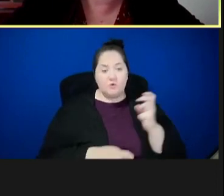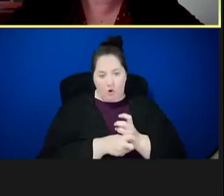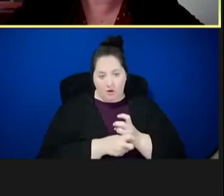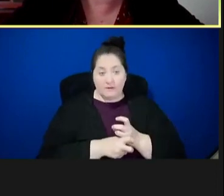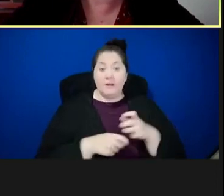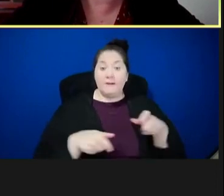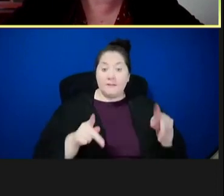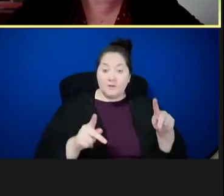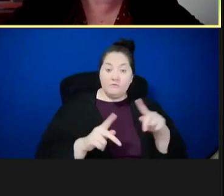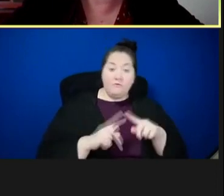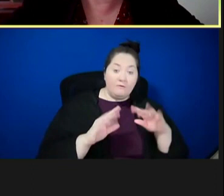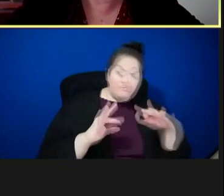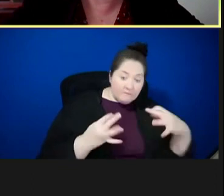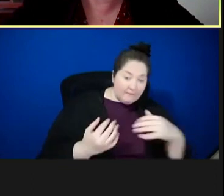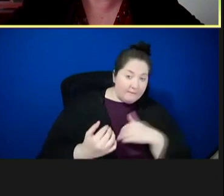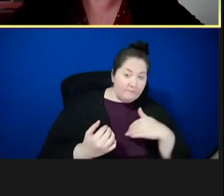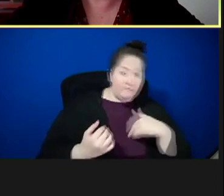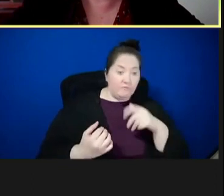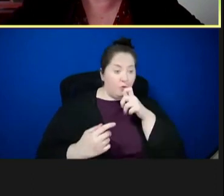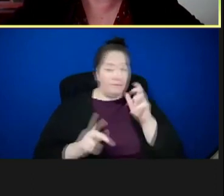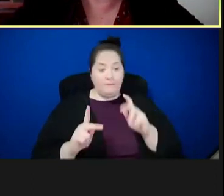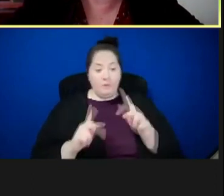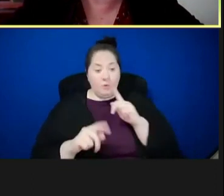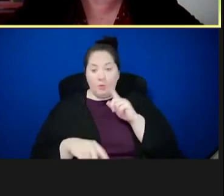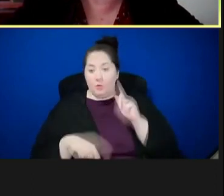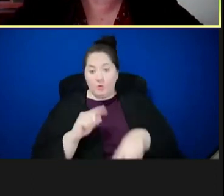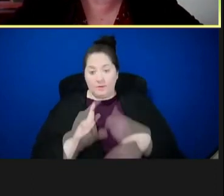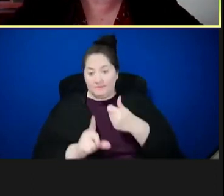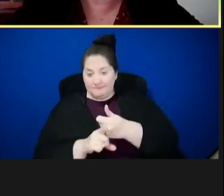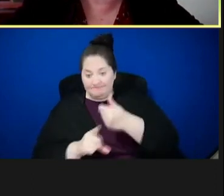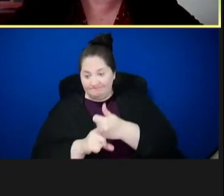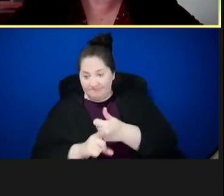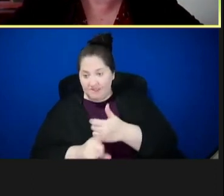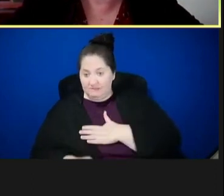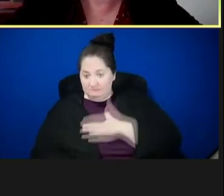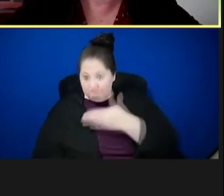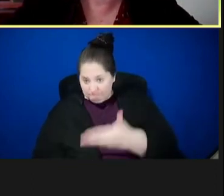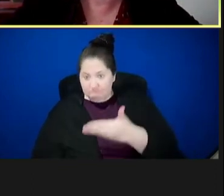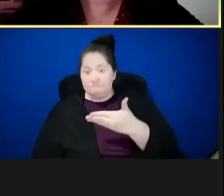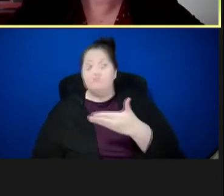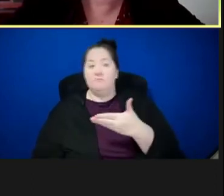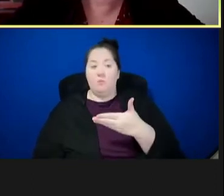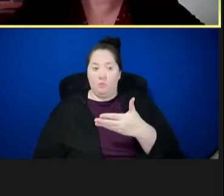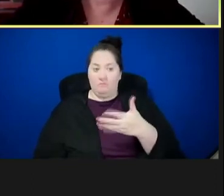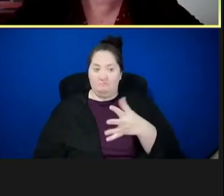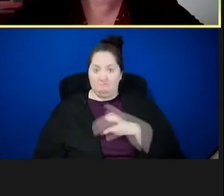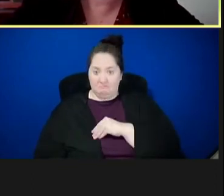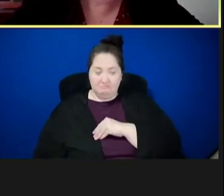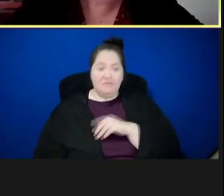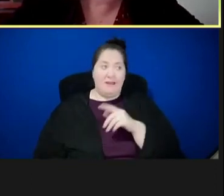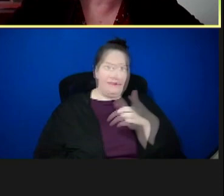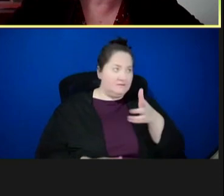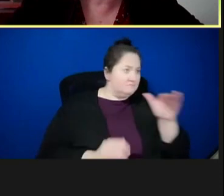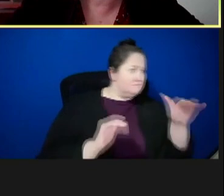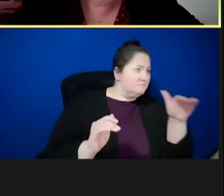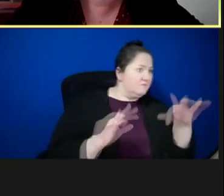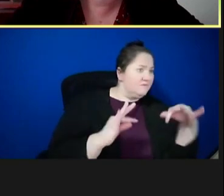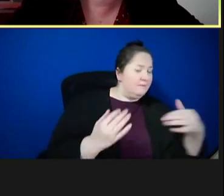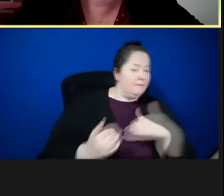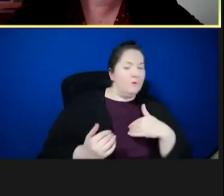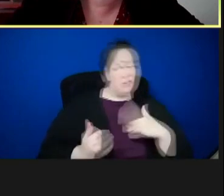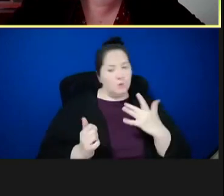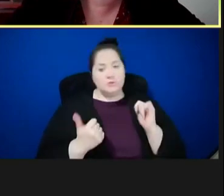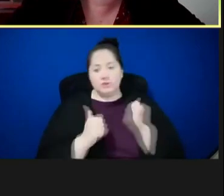family members for residents who were unable to assent for themselves was challenging. Next slide.